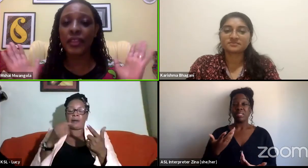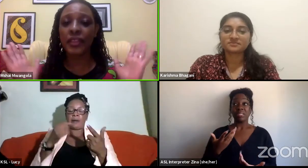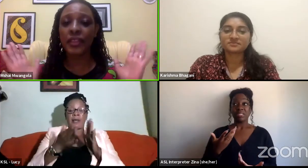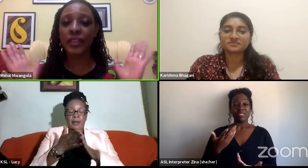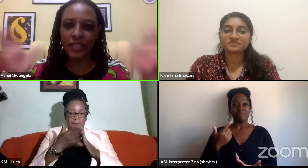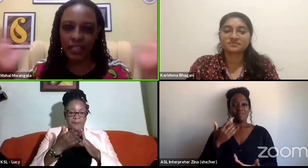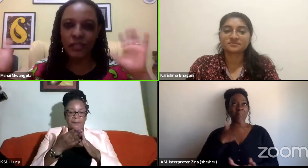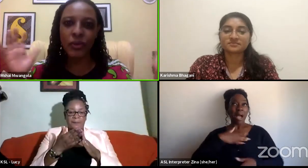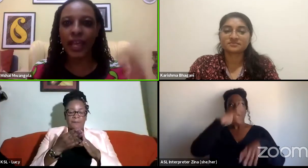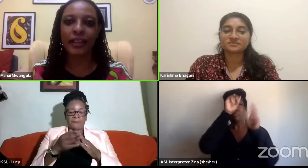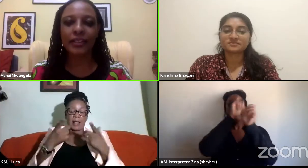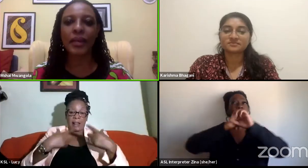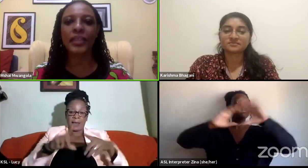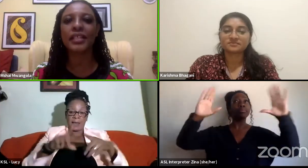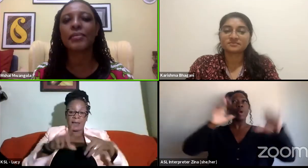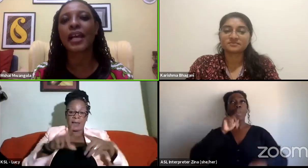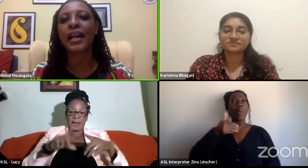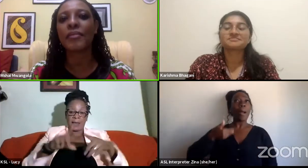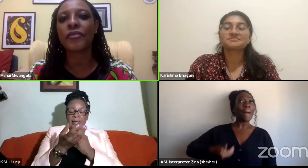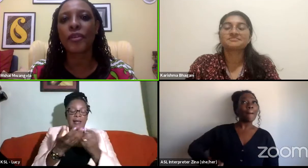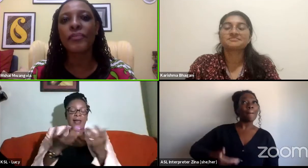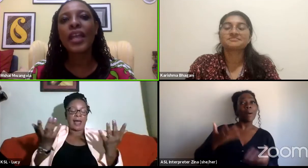then you'll get to where the terms are coming from.